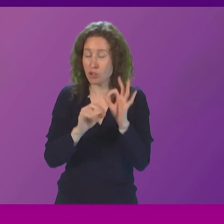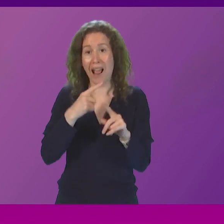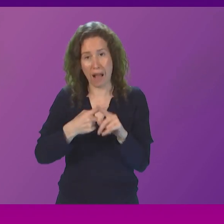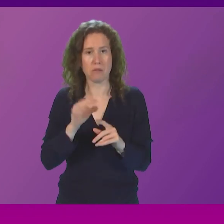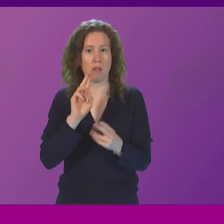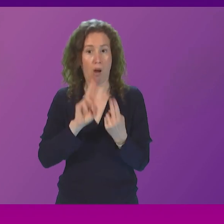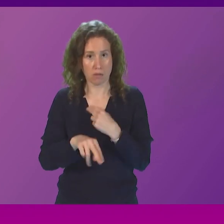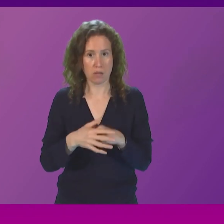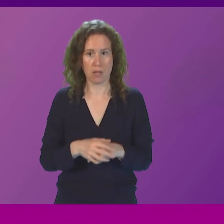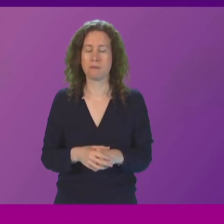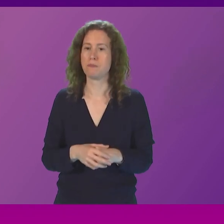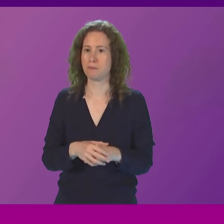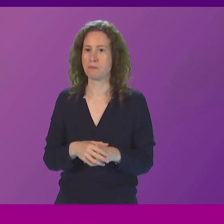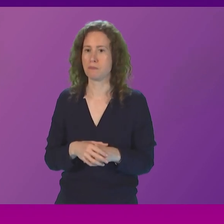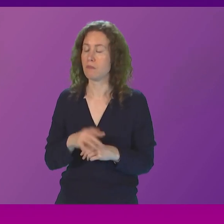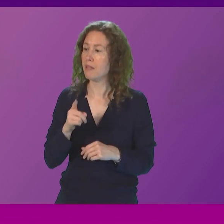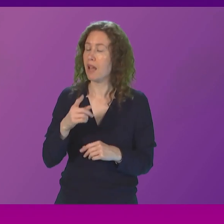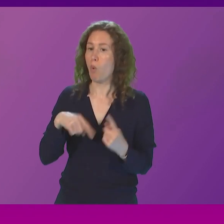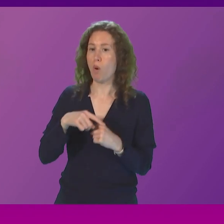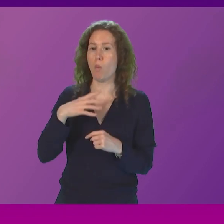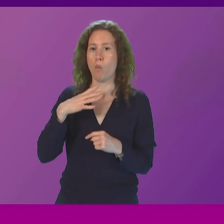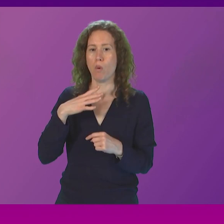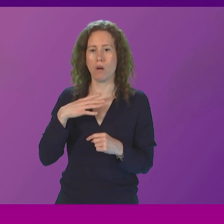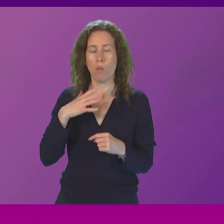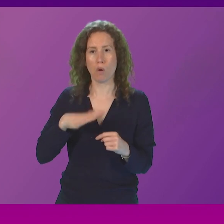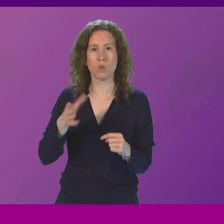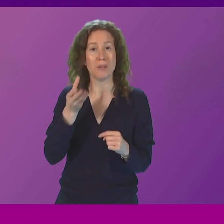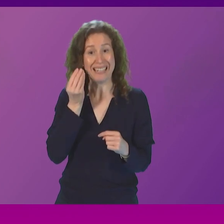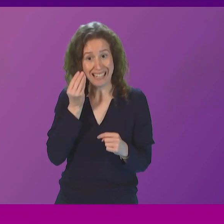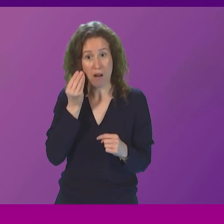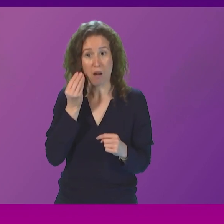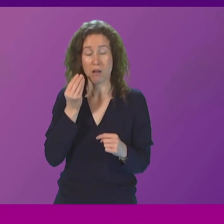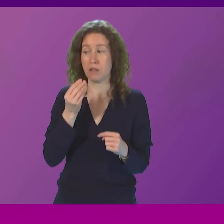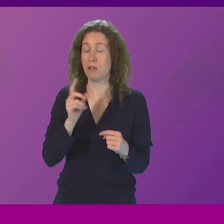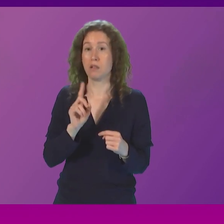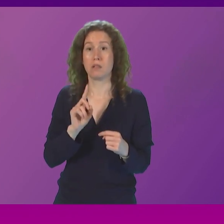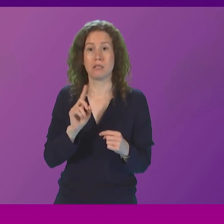The Tories do not want to hear about the fact that they have been utterly missing in any